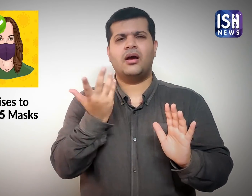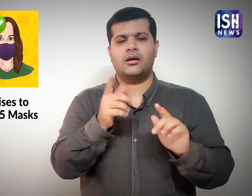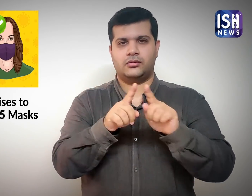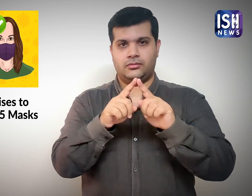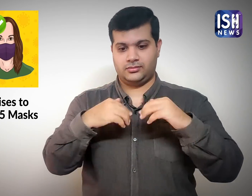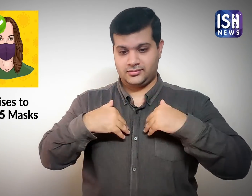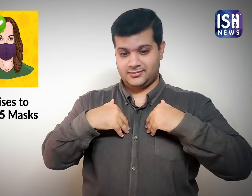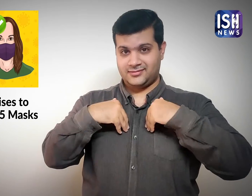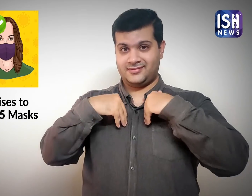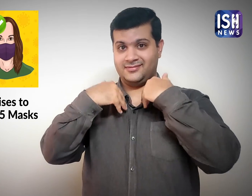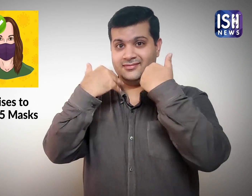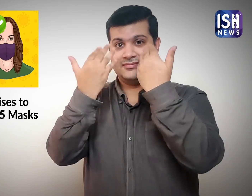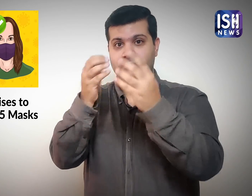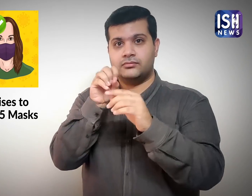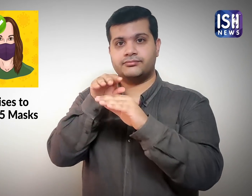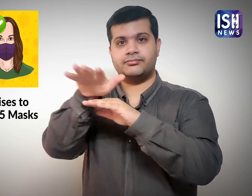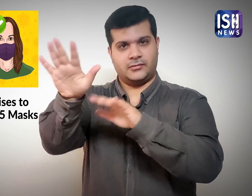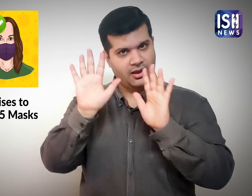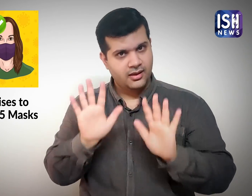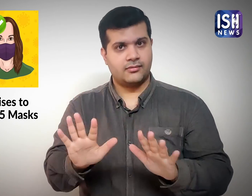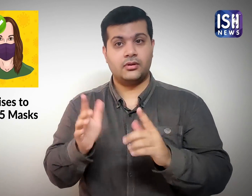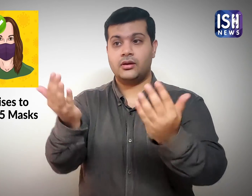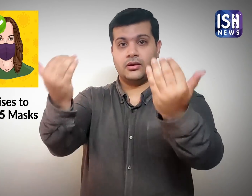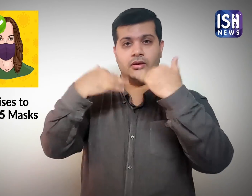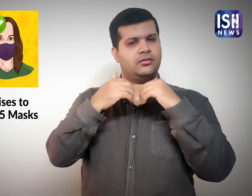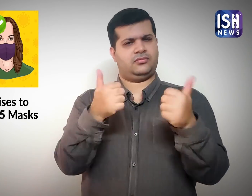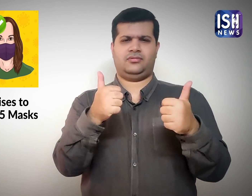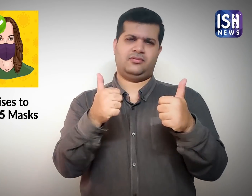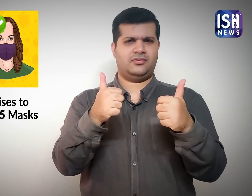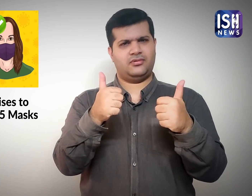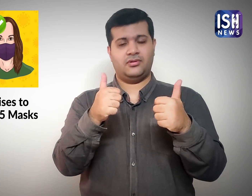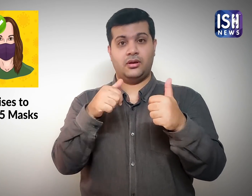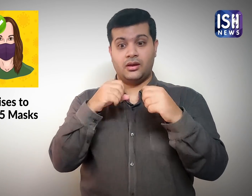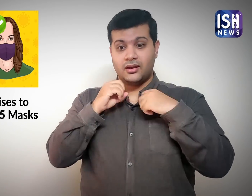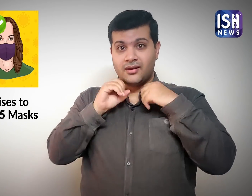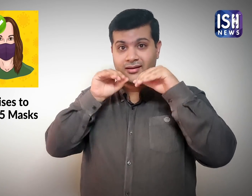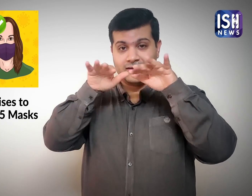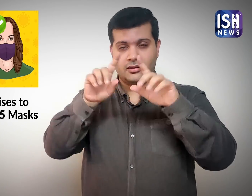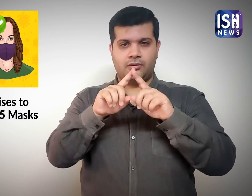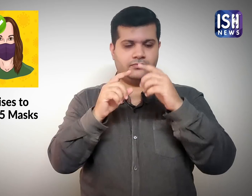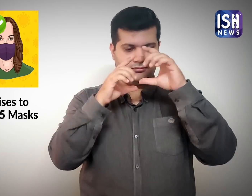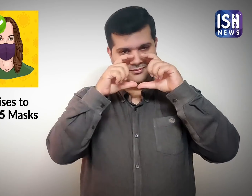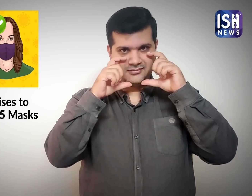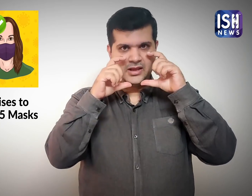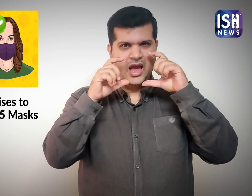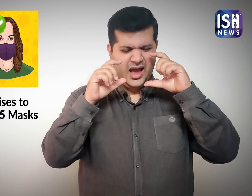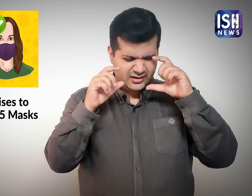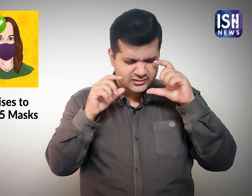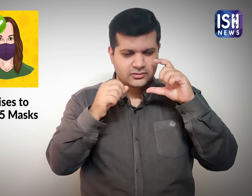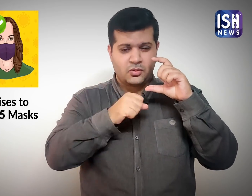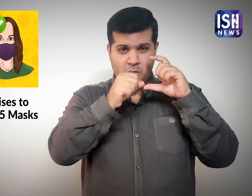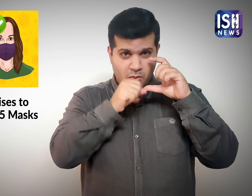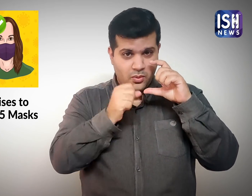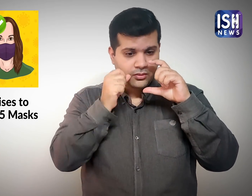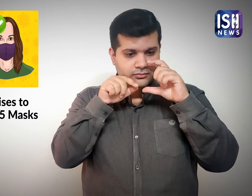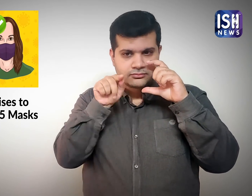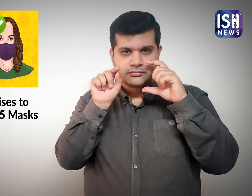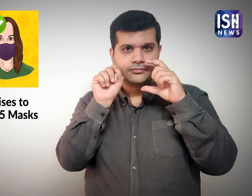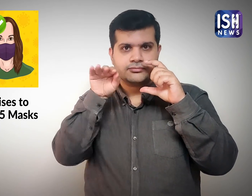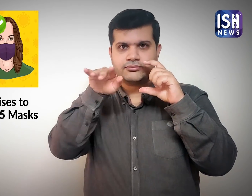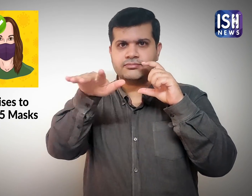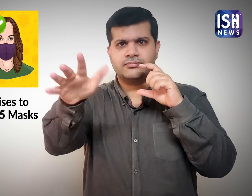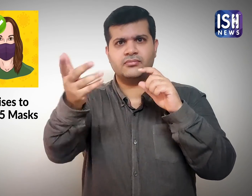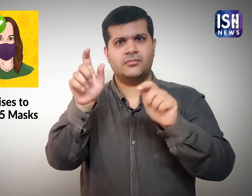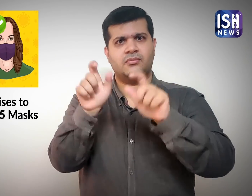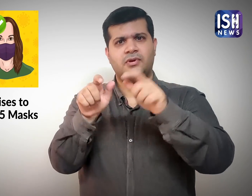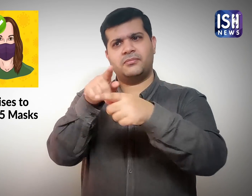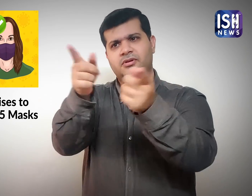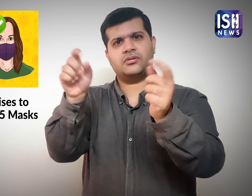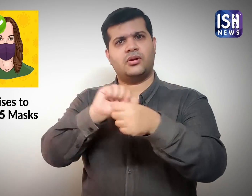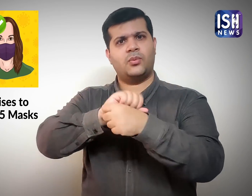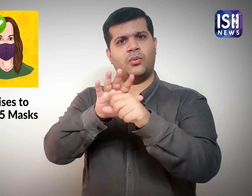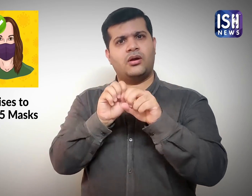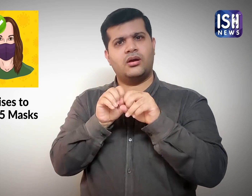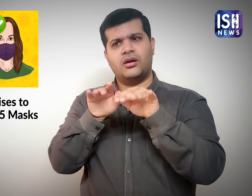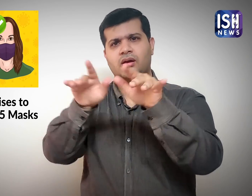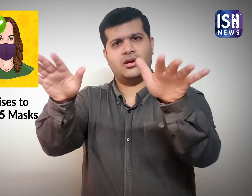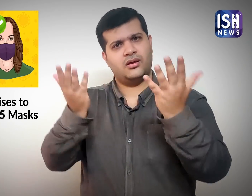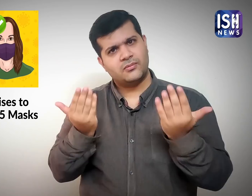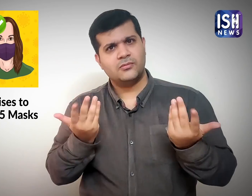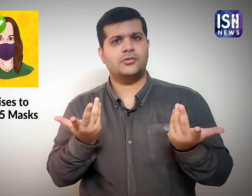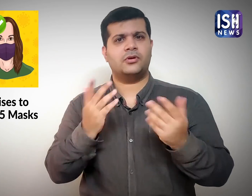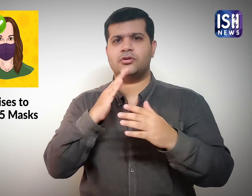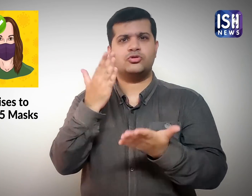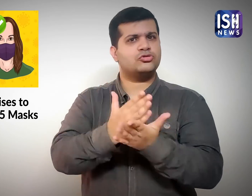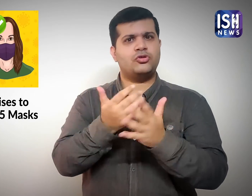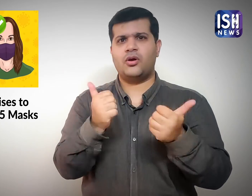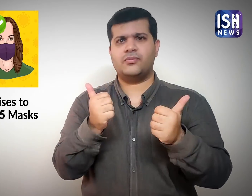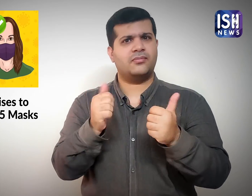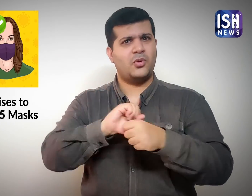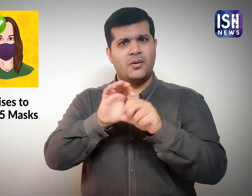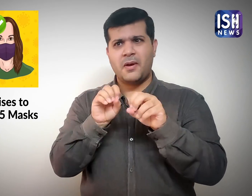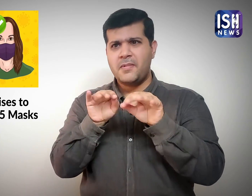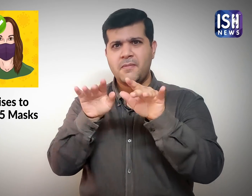One-way valve do not filter the water droplets coming out of your mouth and risk spread of infection.